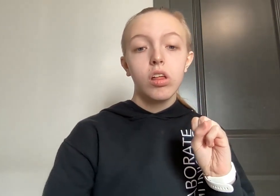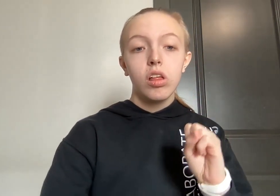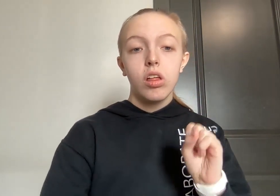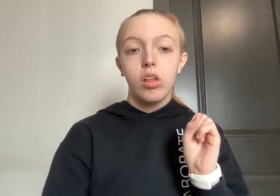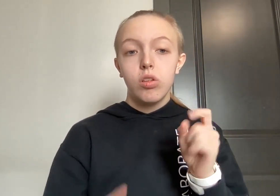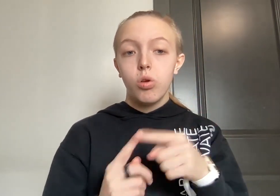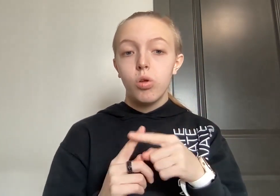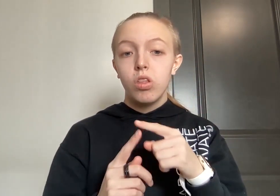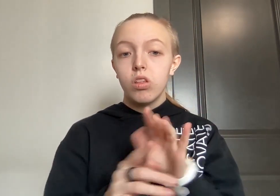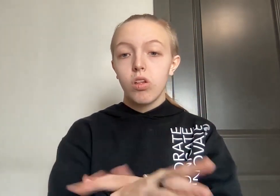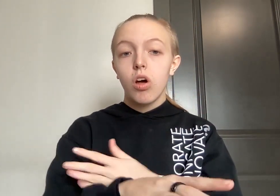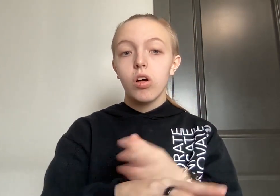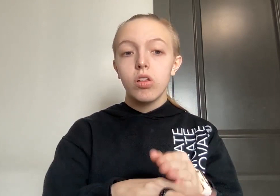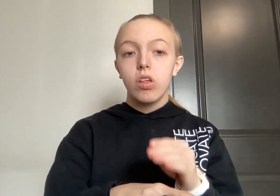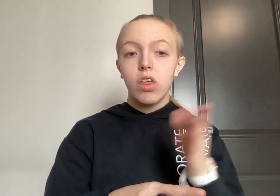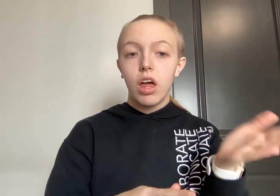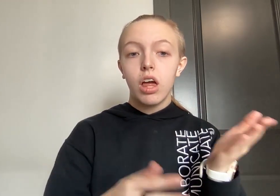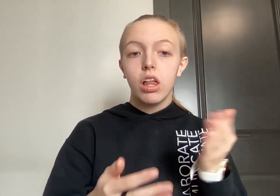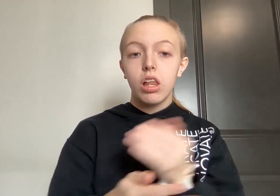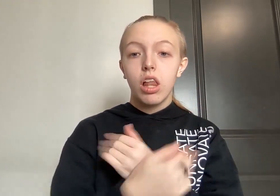to the songs they love.